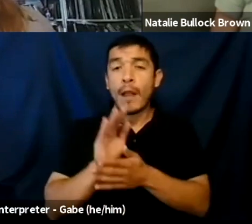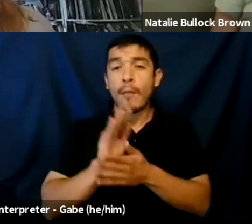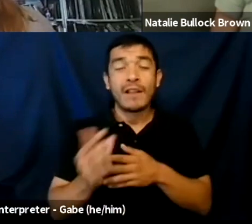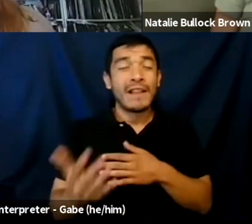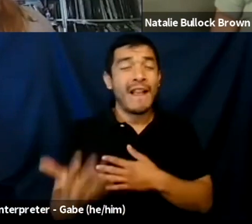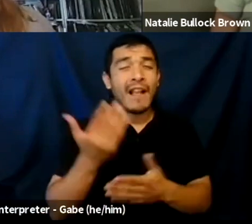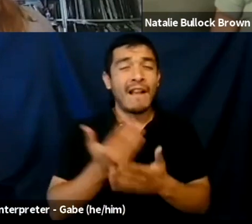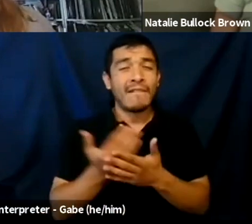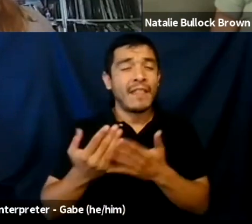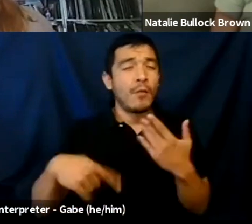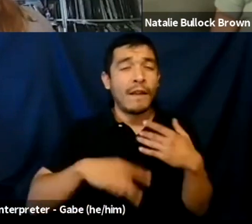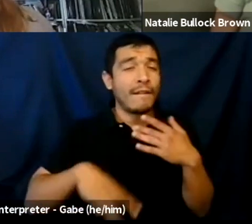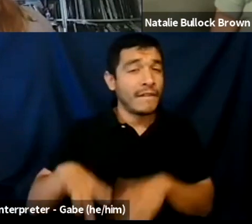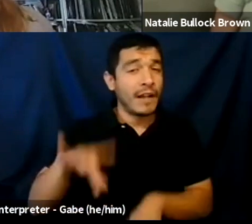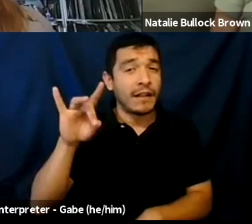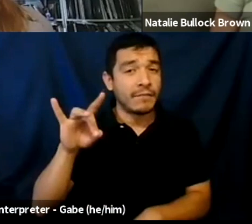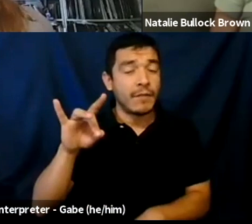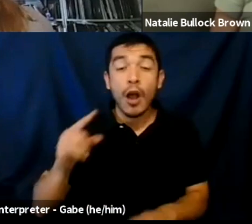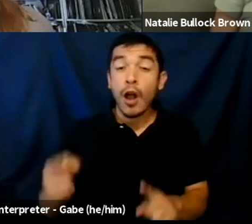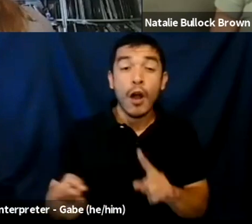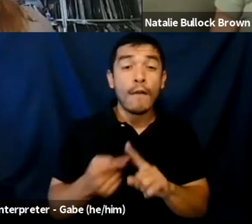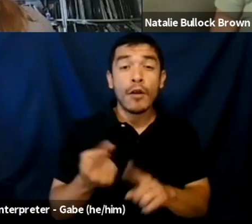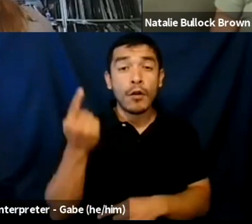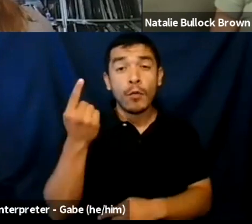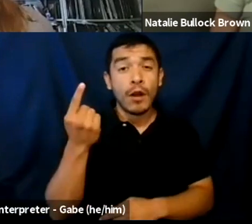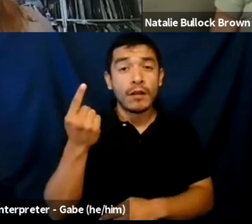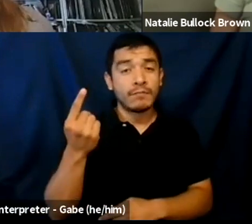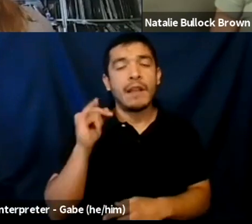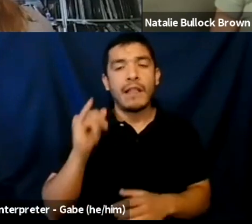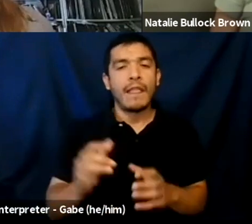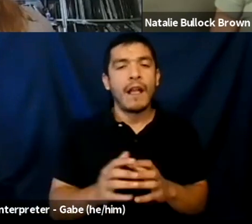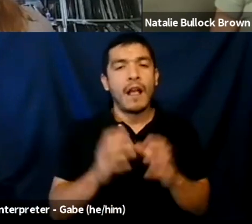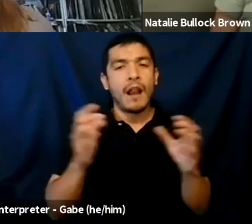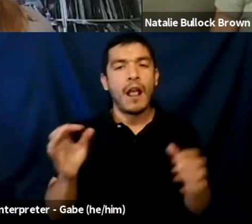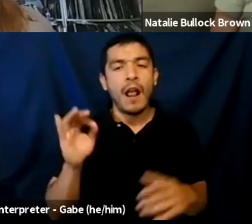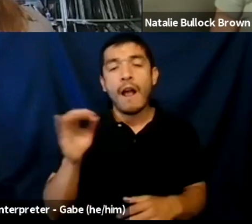The first finding was that a lot of the women said